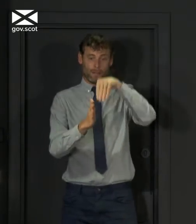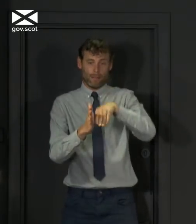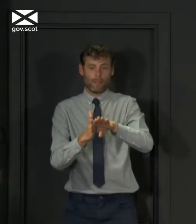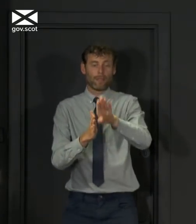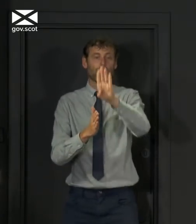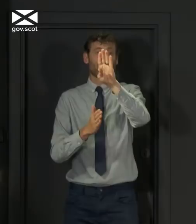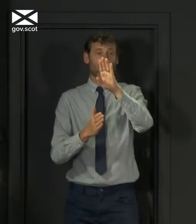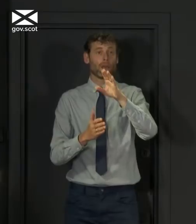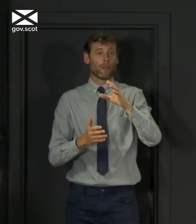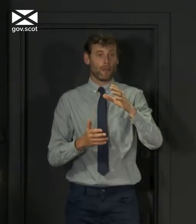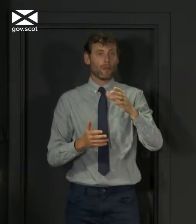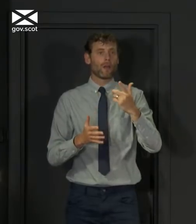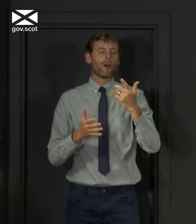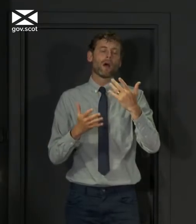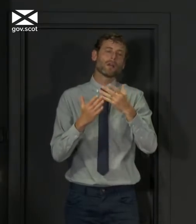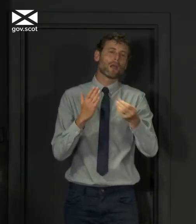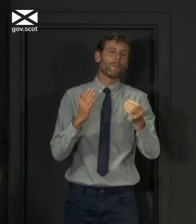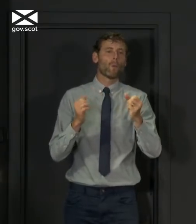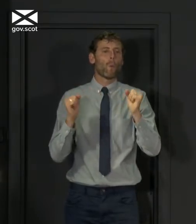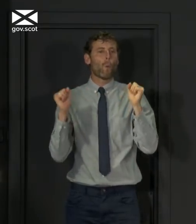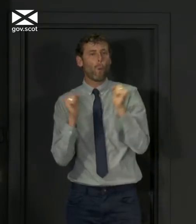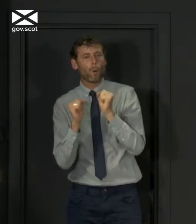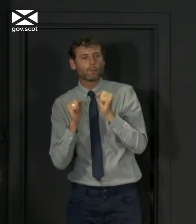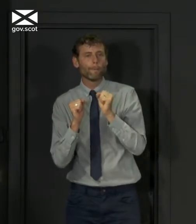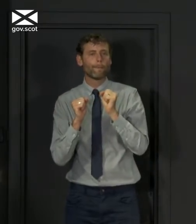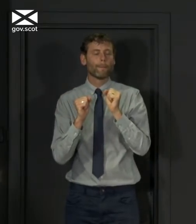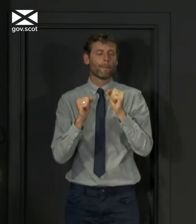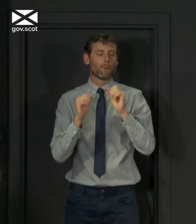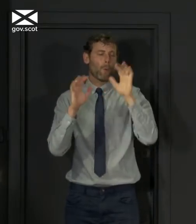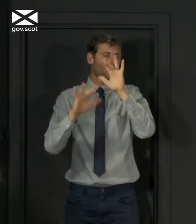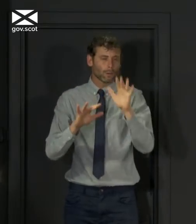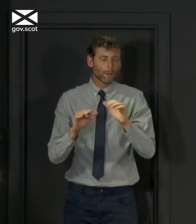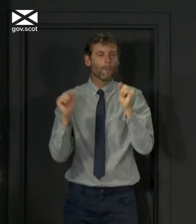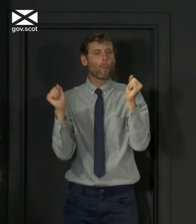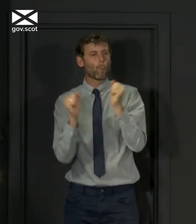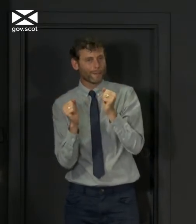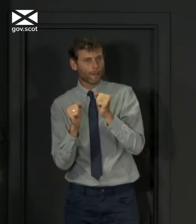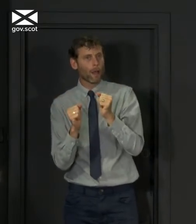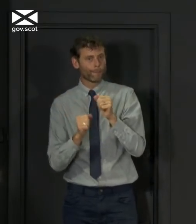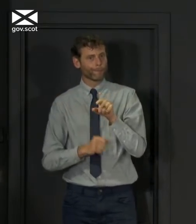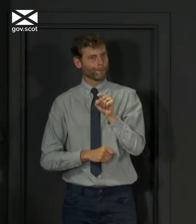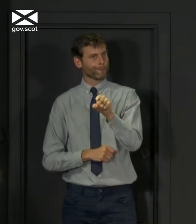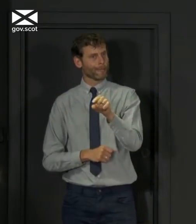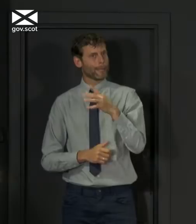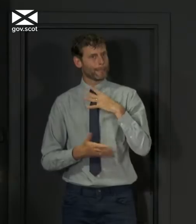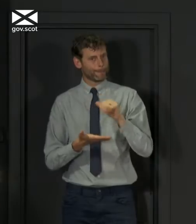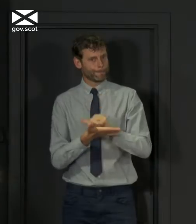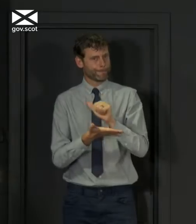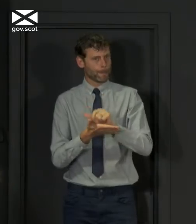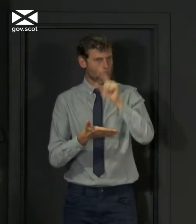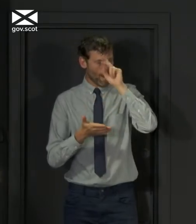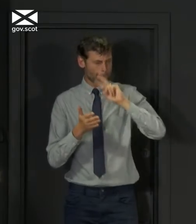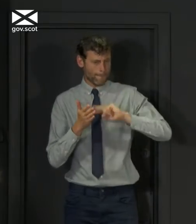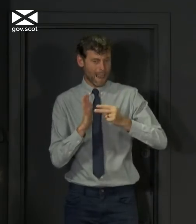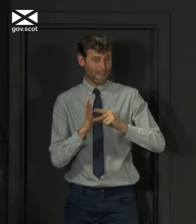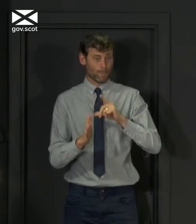is what happens in Autumn and Winter. And that's why we need to do some serious planning around that, and that's much more difficult to predict. But what I would say, I'm not